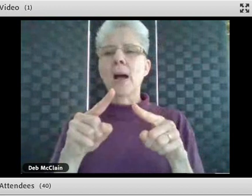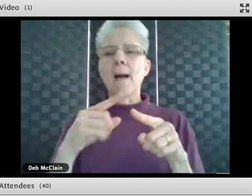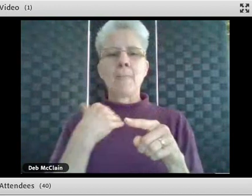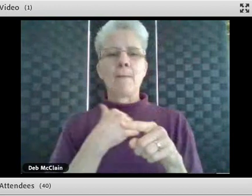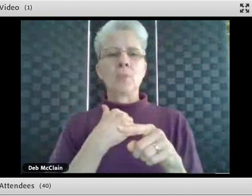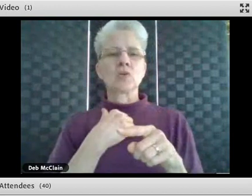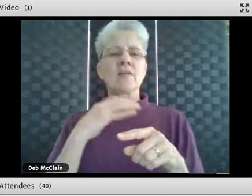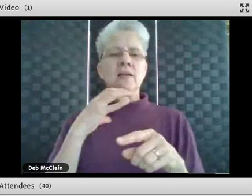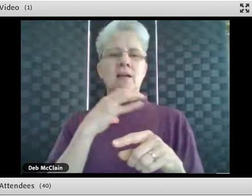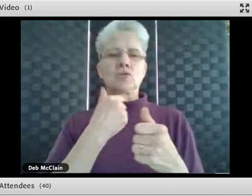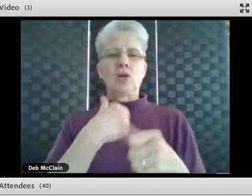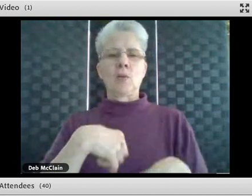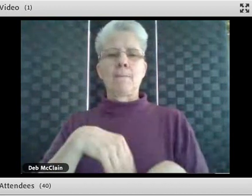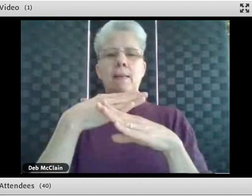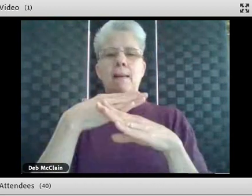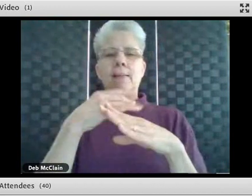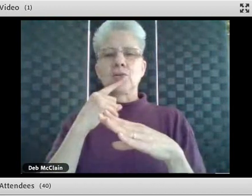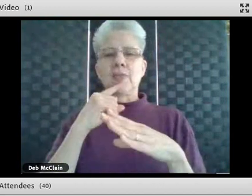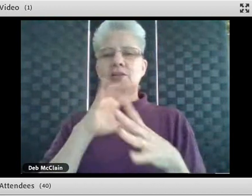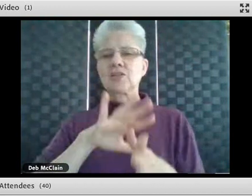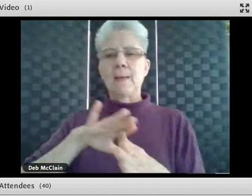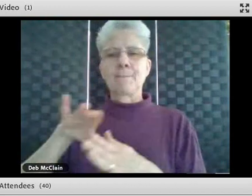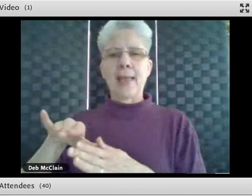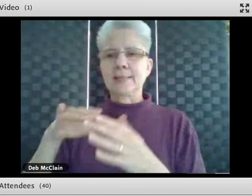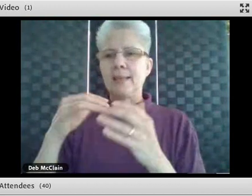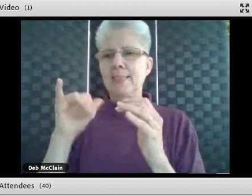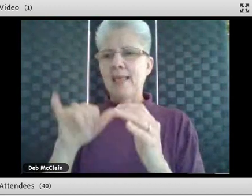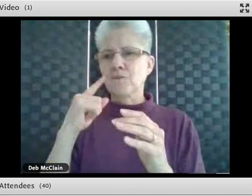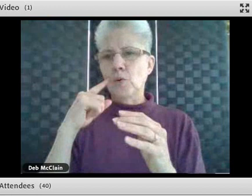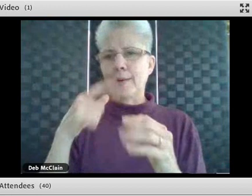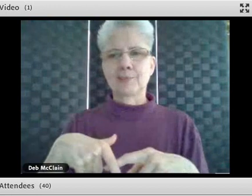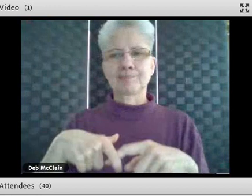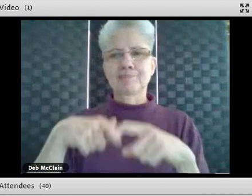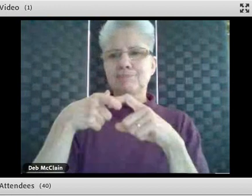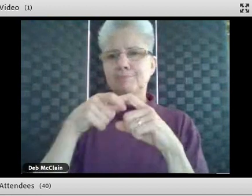so they kind of just abandoned that effort for now.